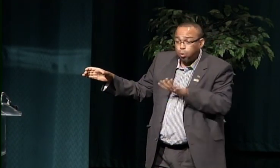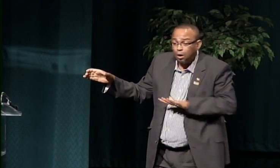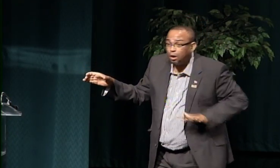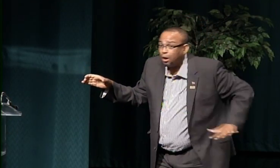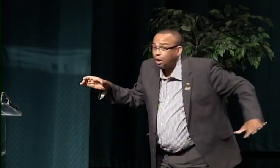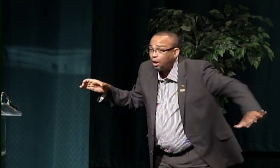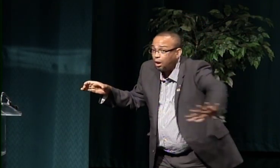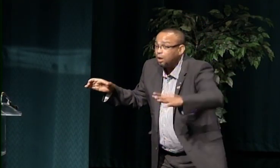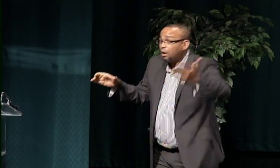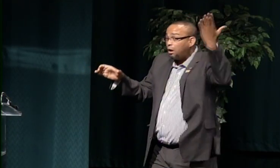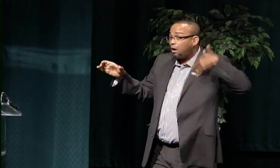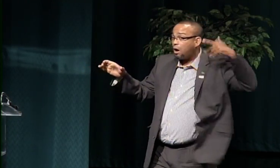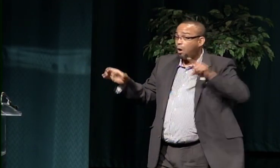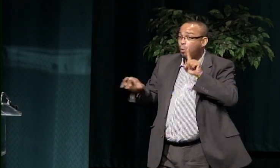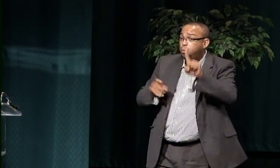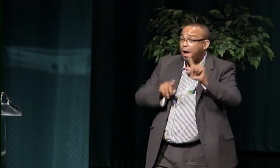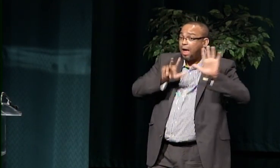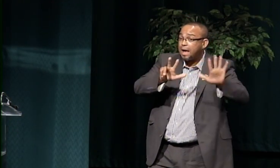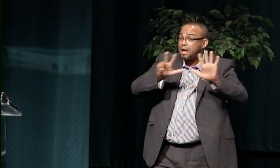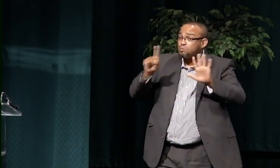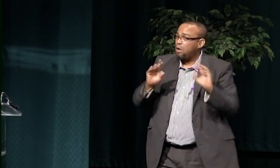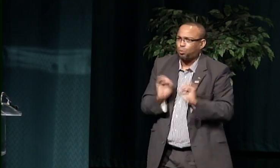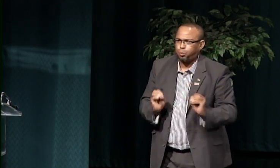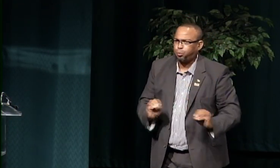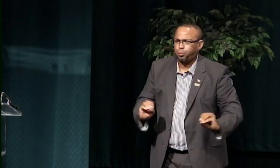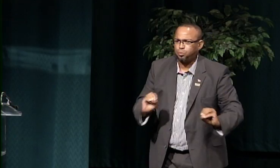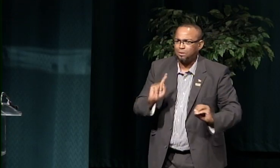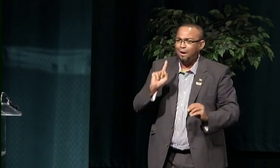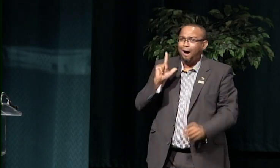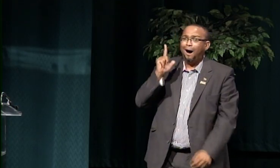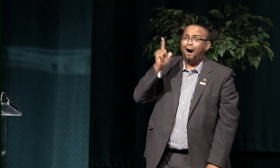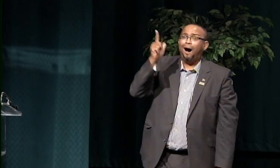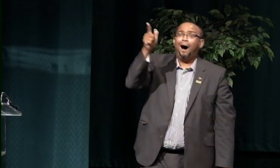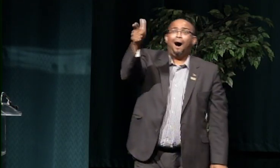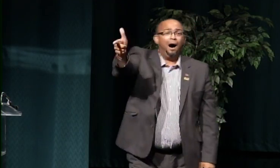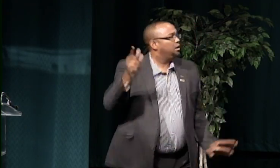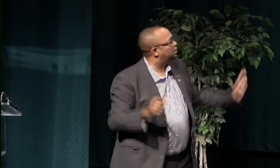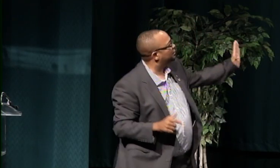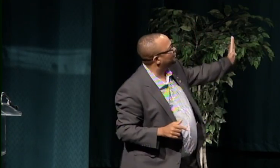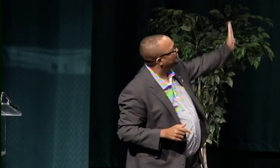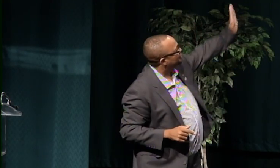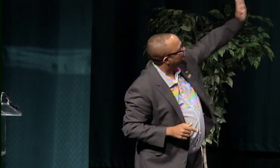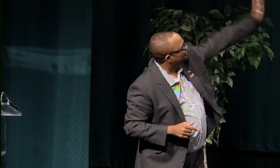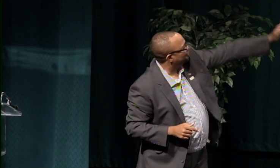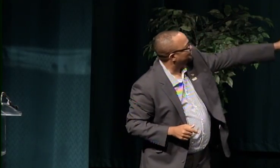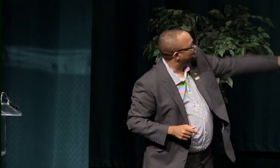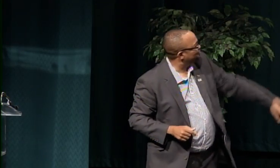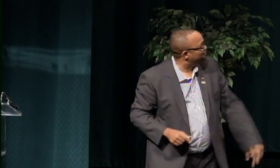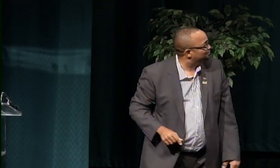And at that time there were no deaf black schools.